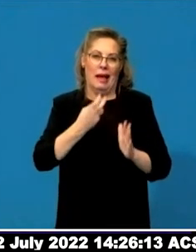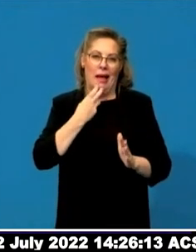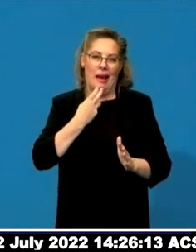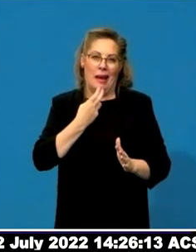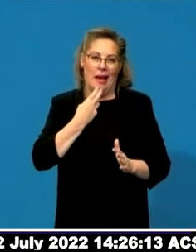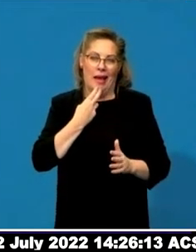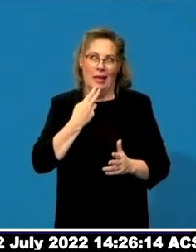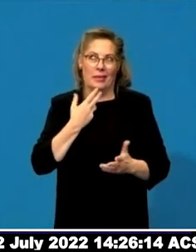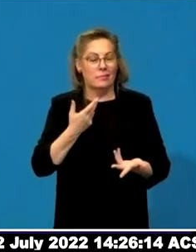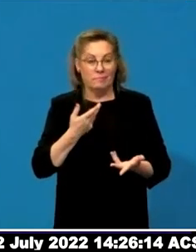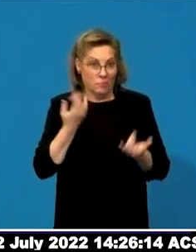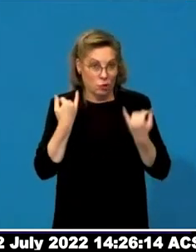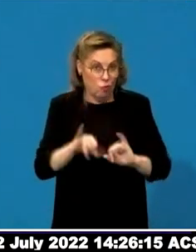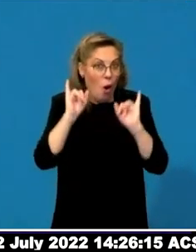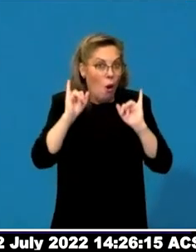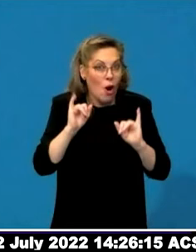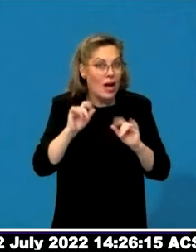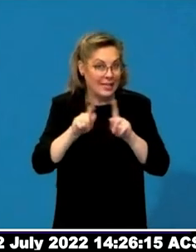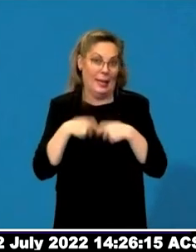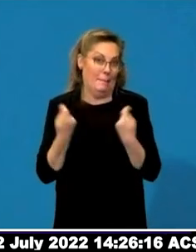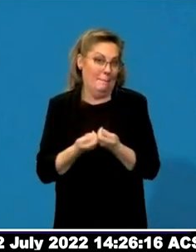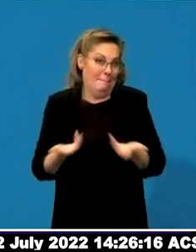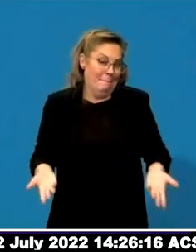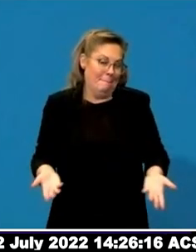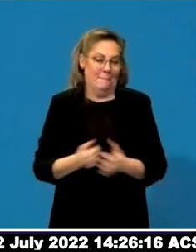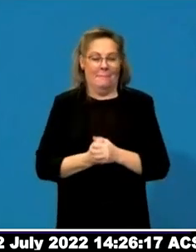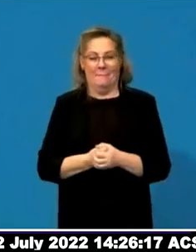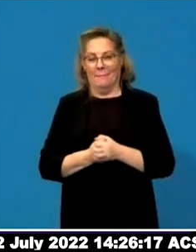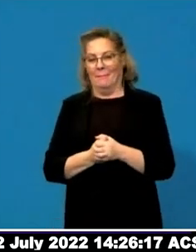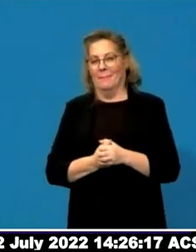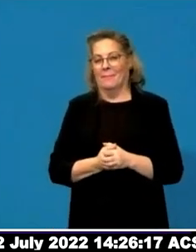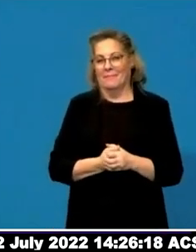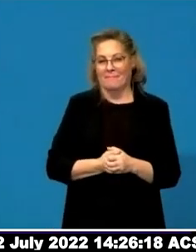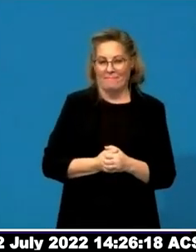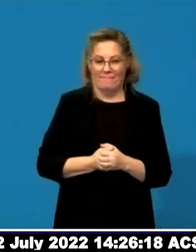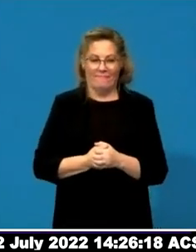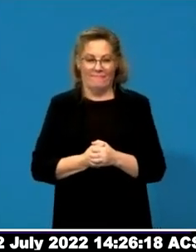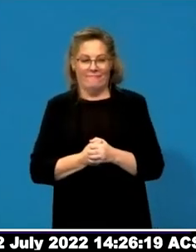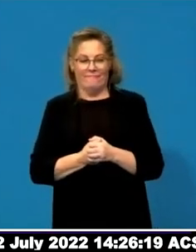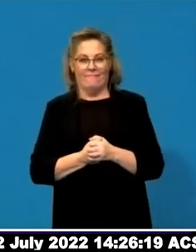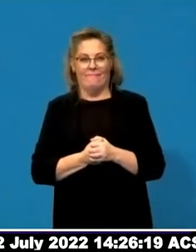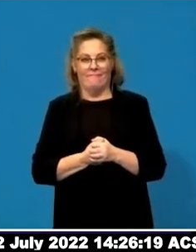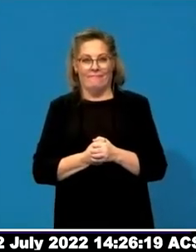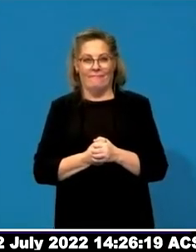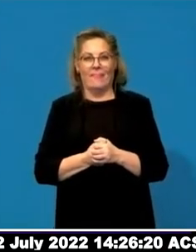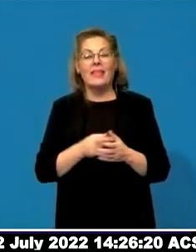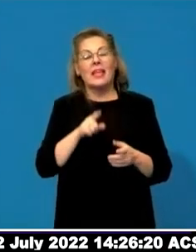Thank you very much for coming to the Commission. Thank you for the very detailed statement that is very thought-provoking,